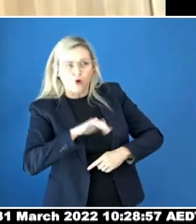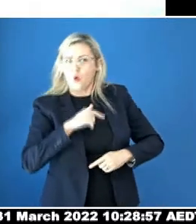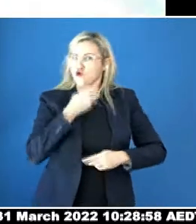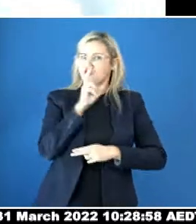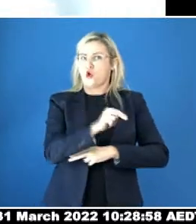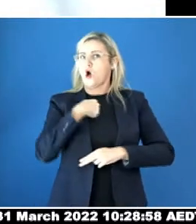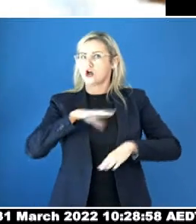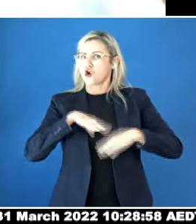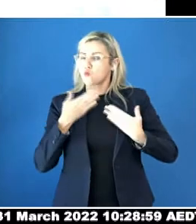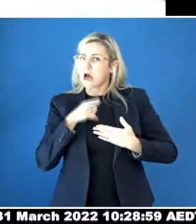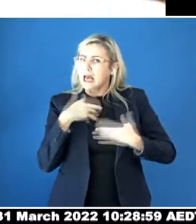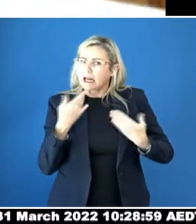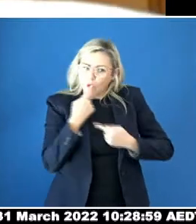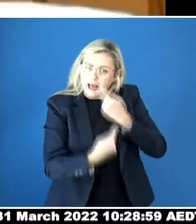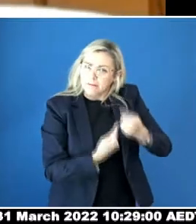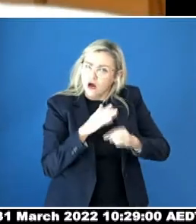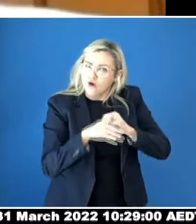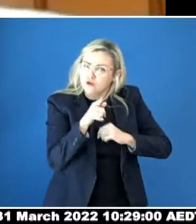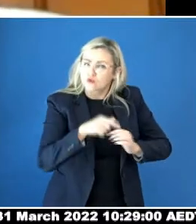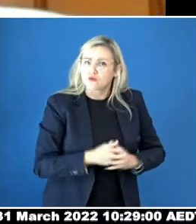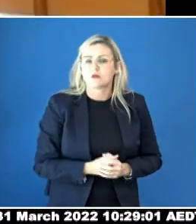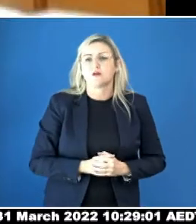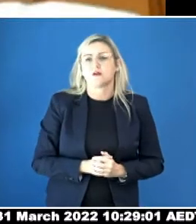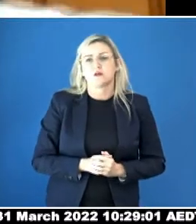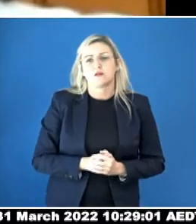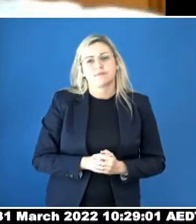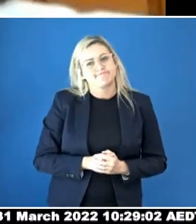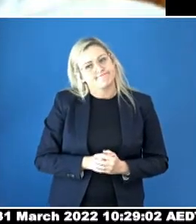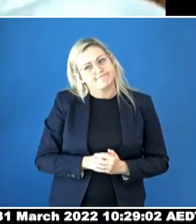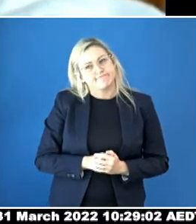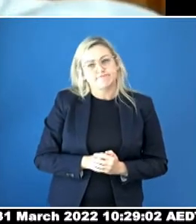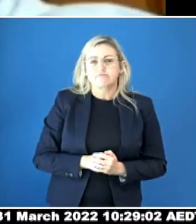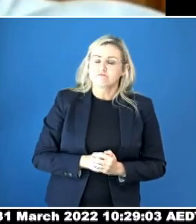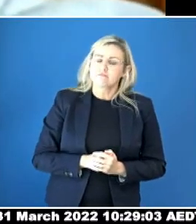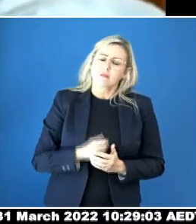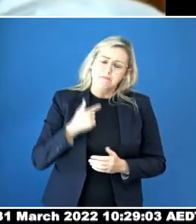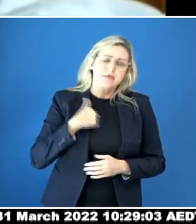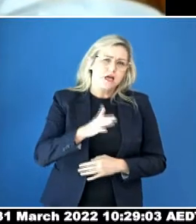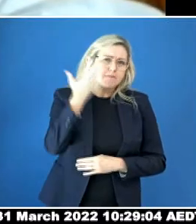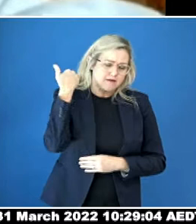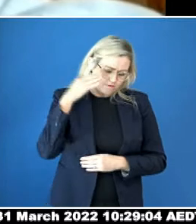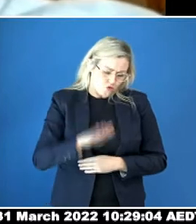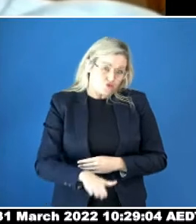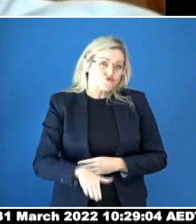As I was growing up,